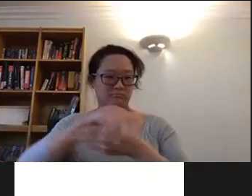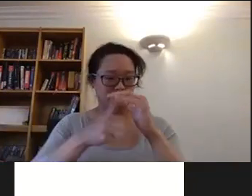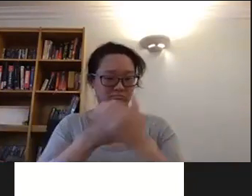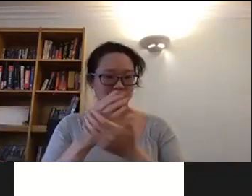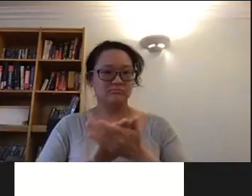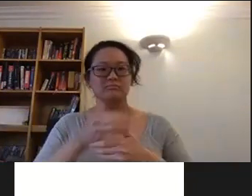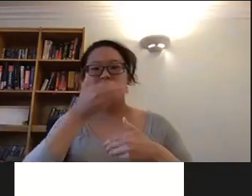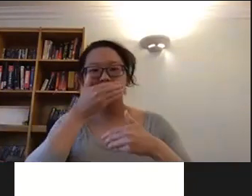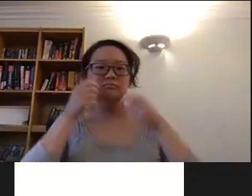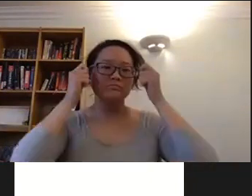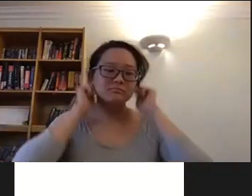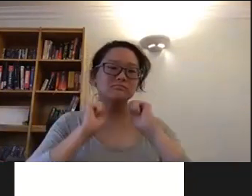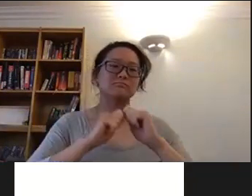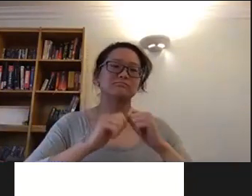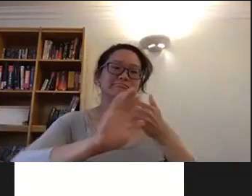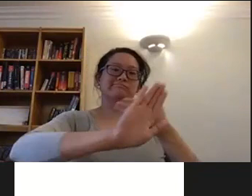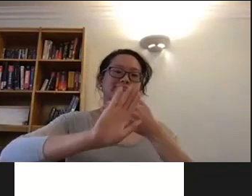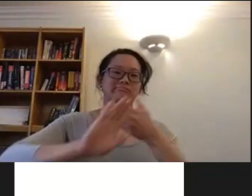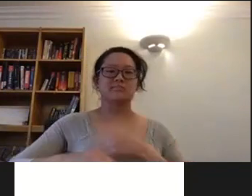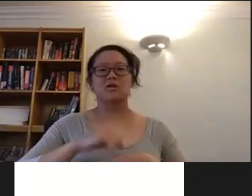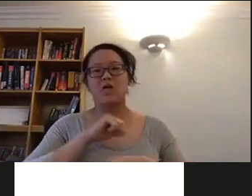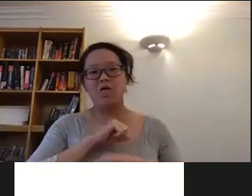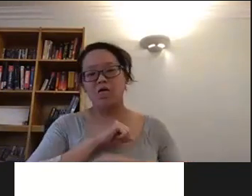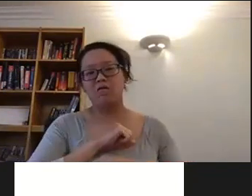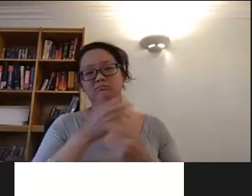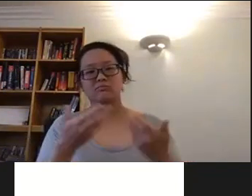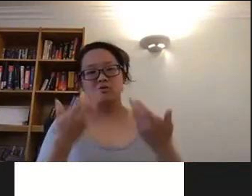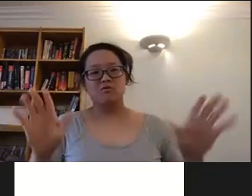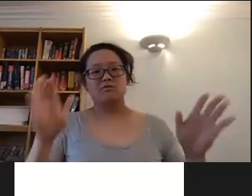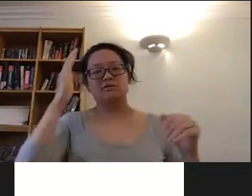already know, you know, exactly how to wash your hands, how to put on a face mask, what